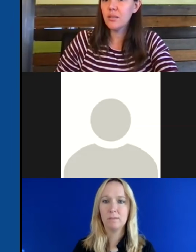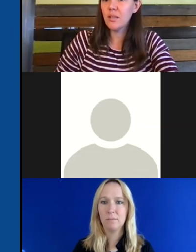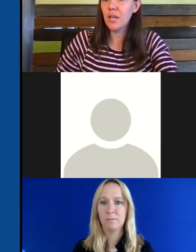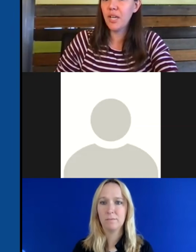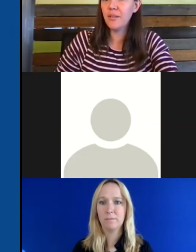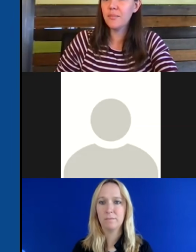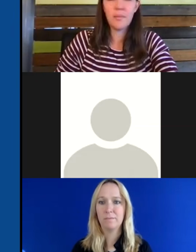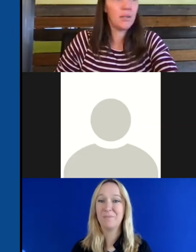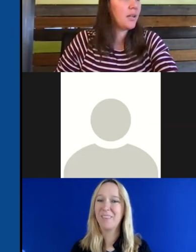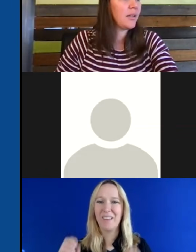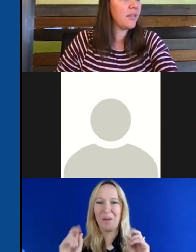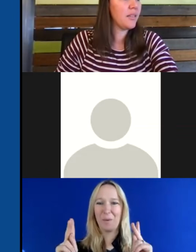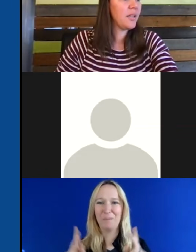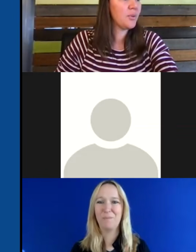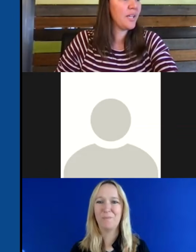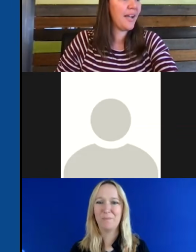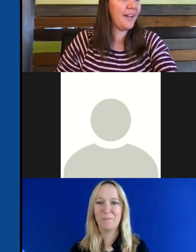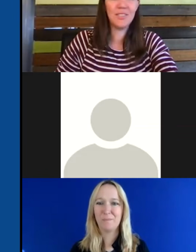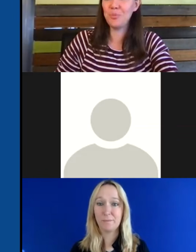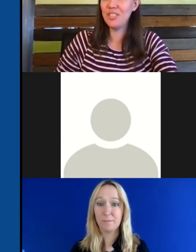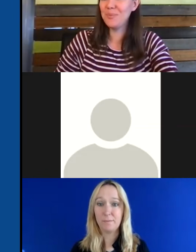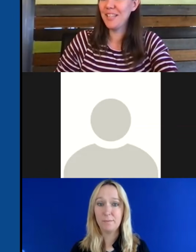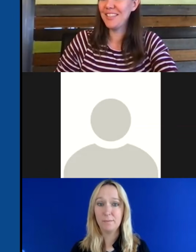Okay. I think we have someone spotlighted.